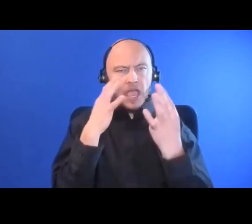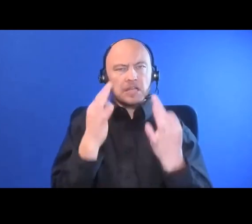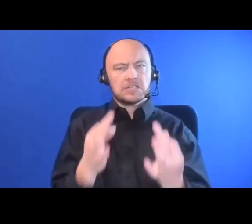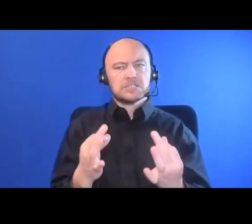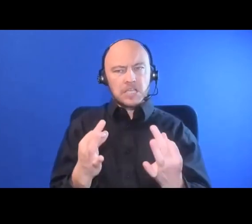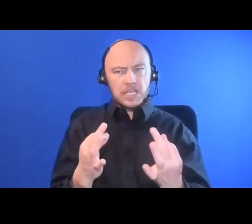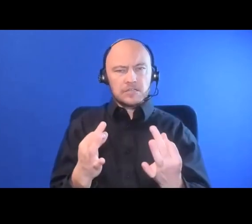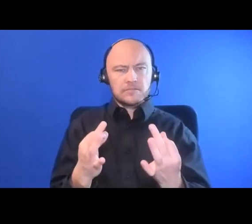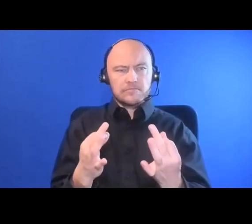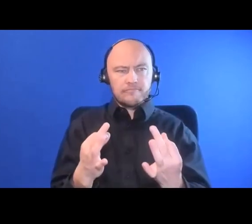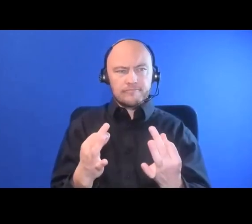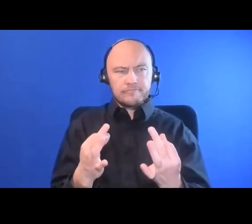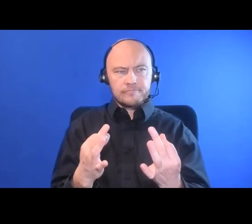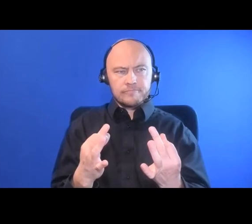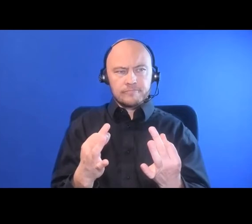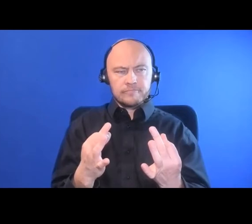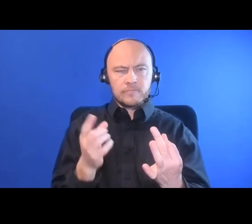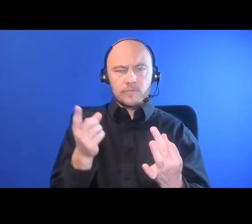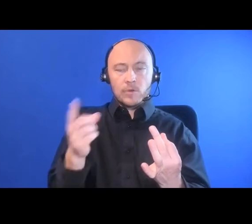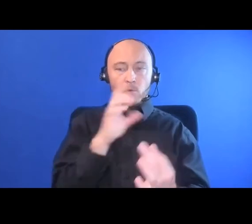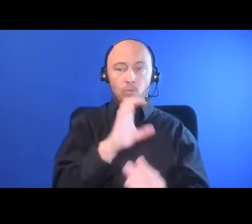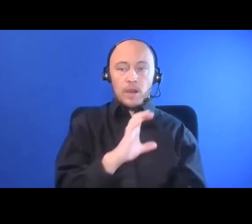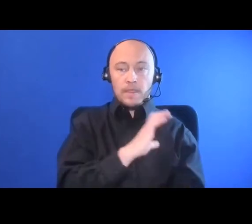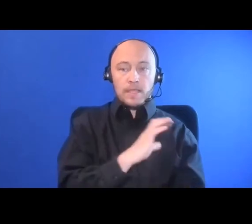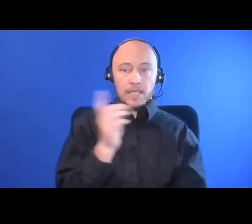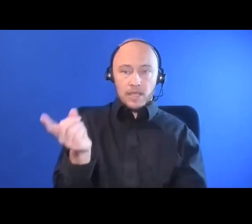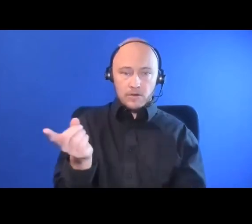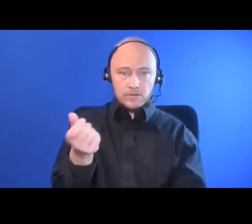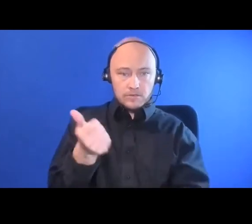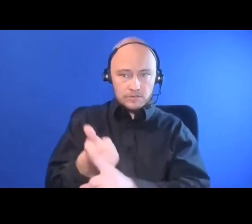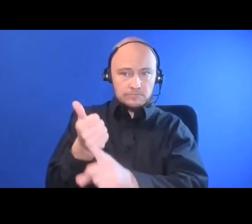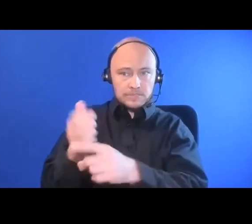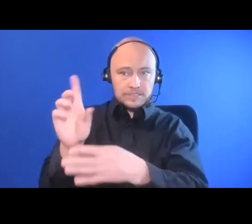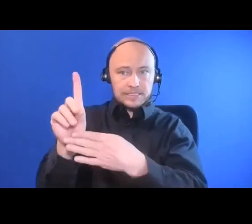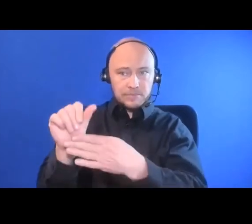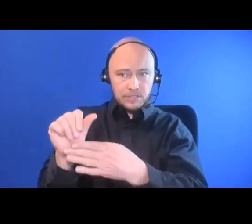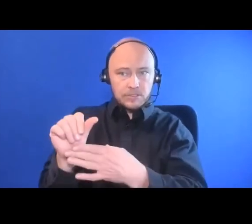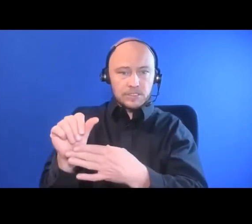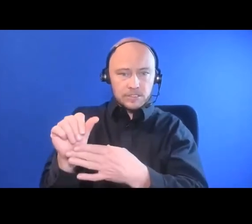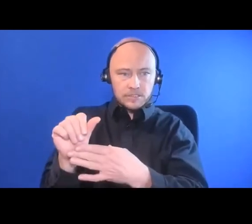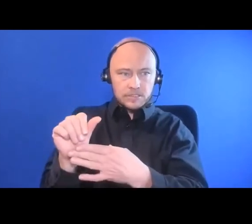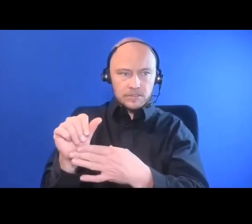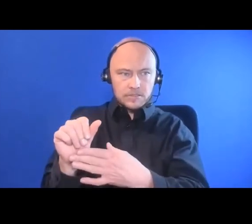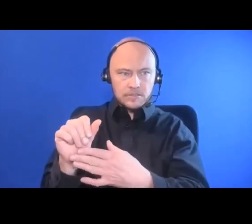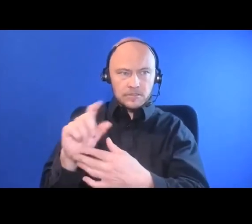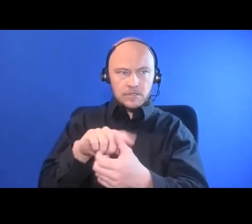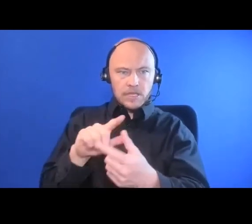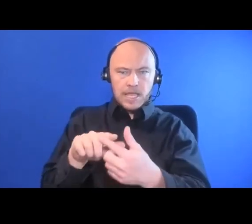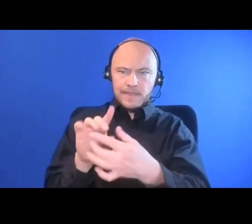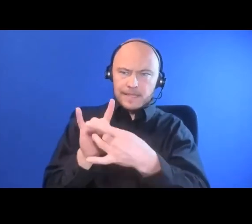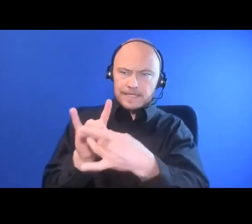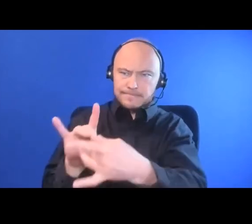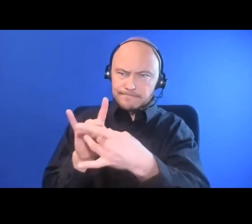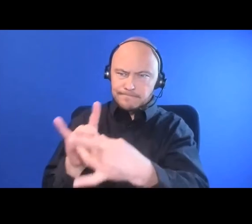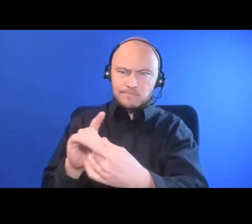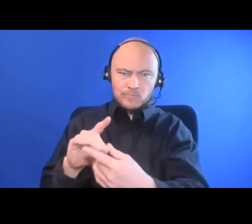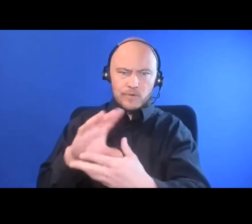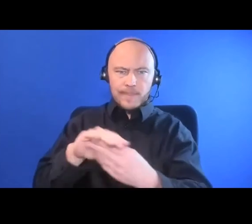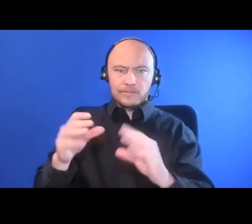that one of the characters had a disability and then I really connected to this story so much differently.